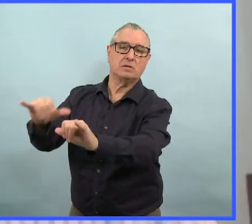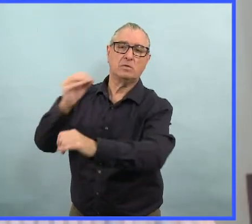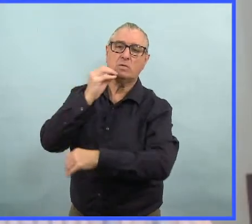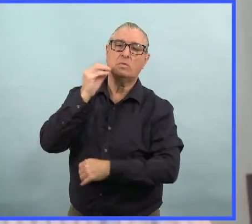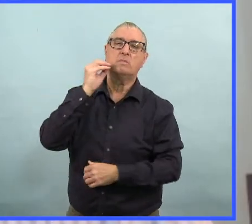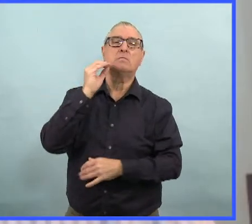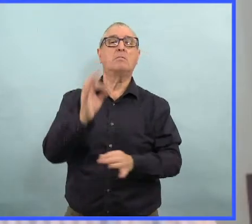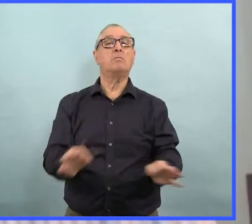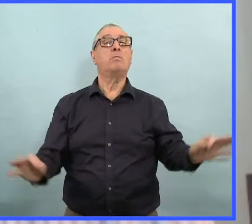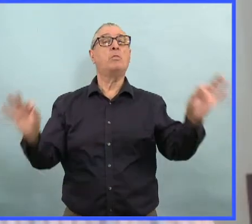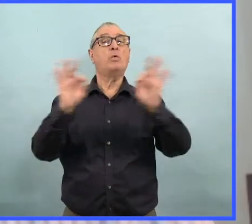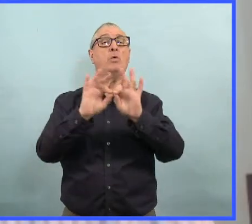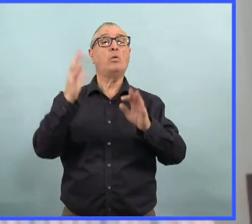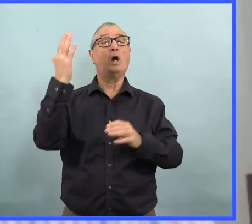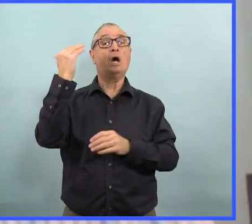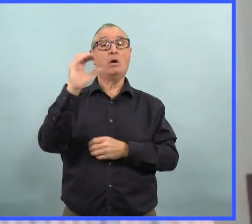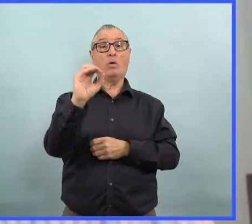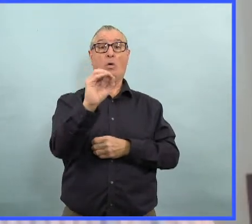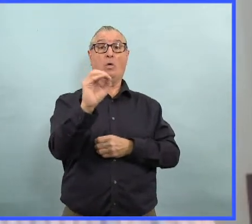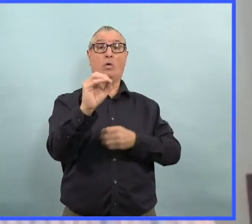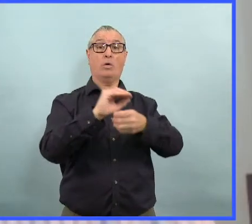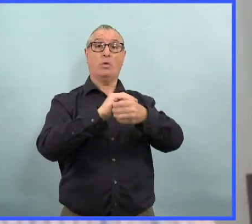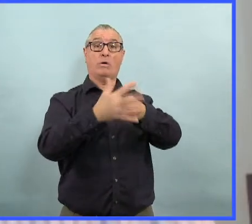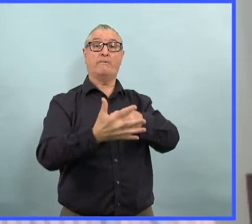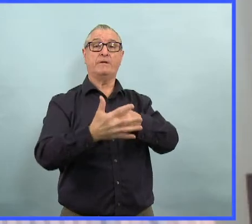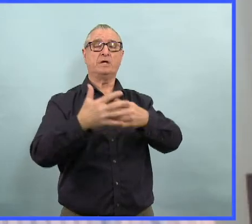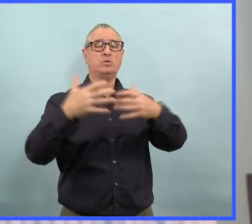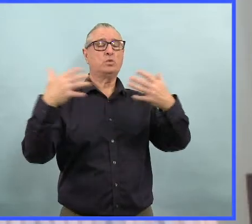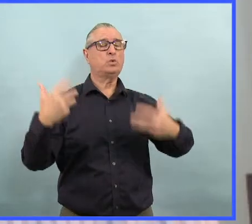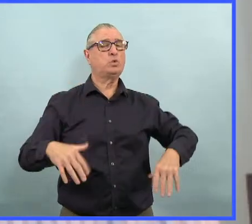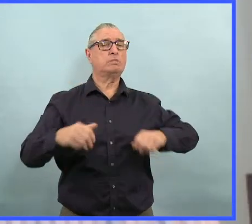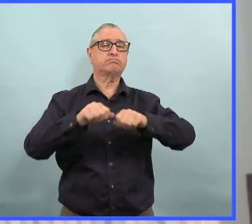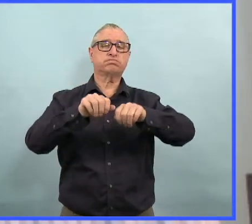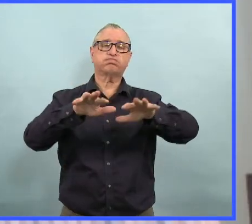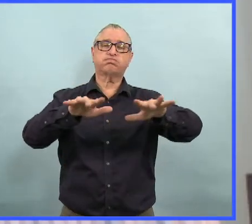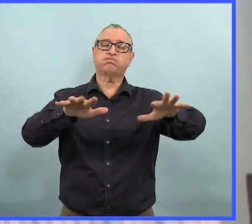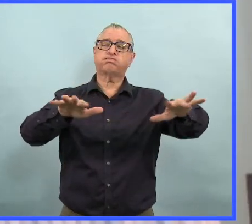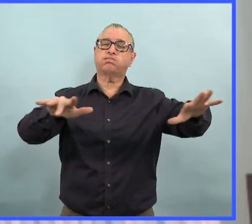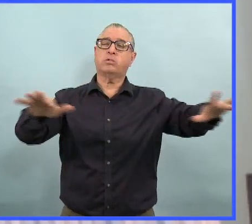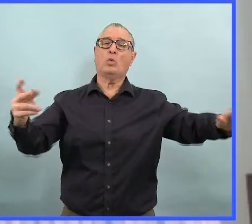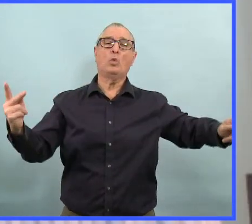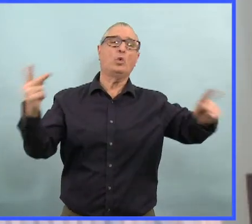even mild respiratory symptoms when you manage women to stay home get tested especially if